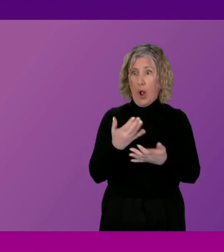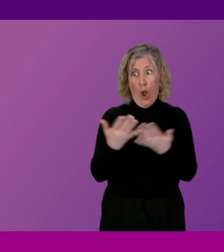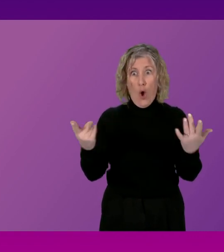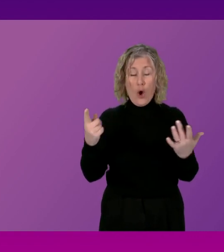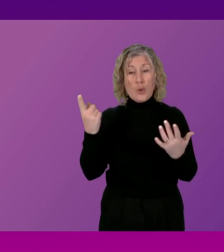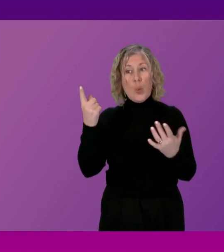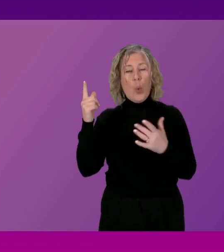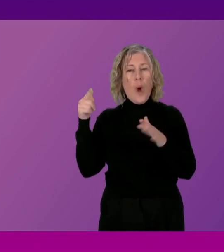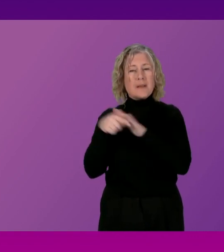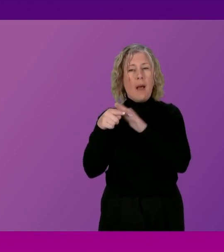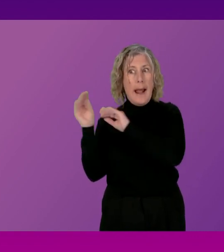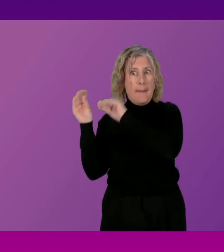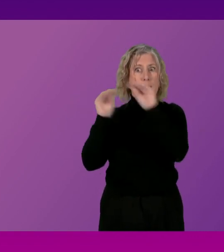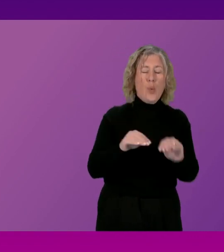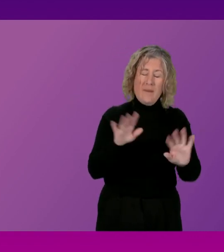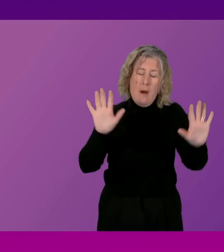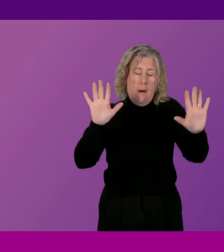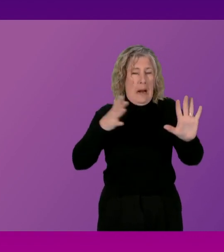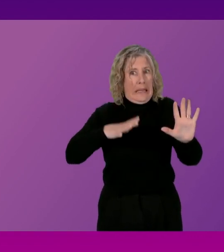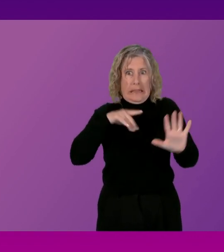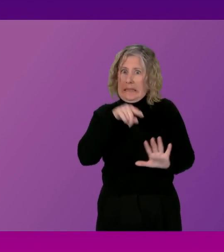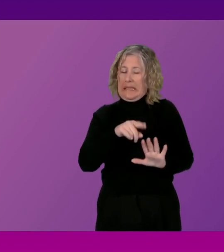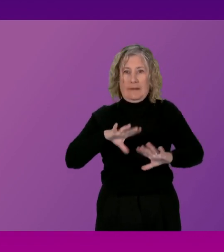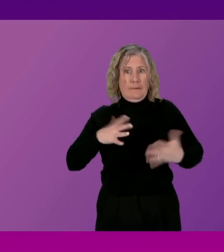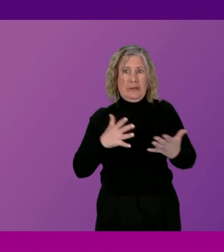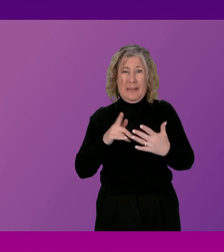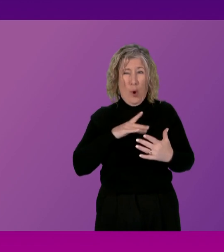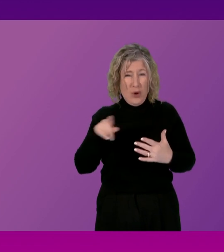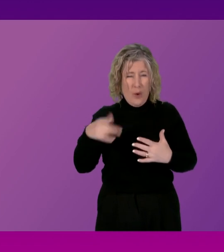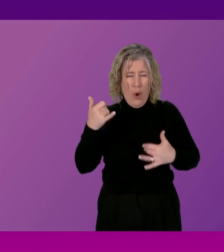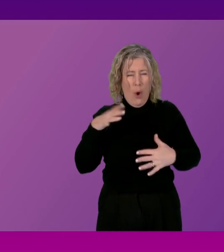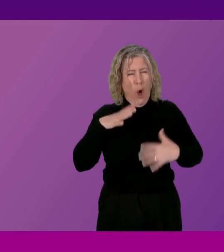When those people, having escaped from persecution, war and suffering, are forced to live on just